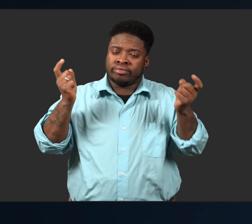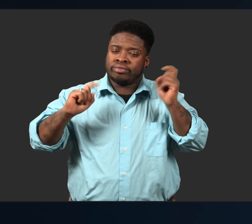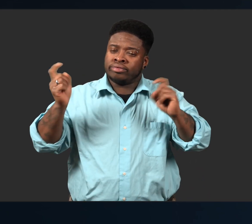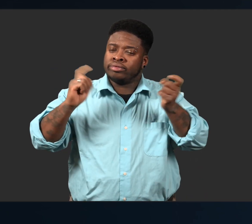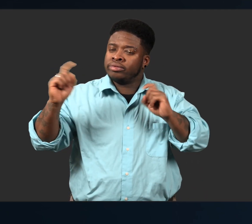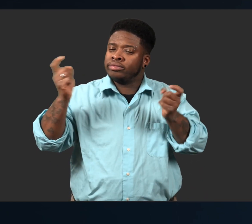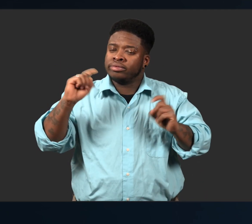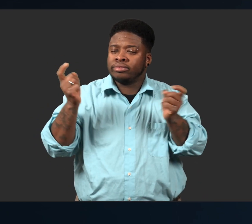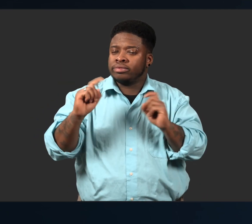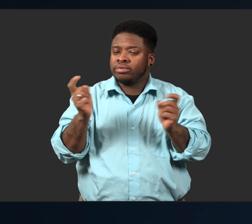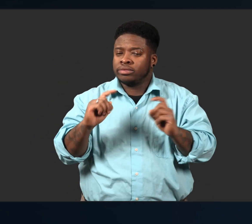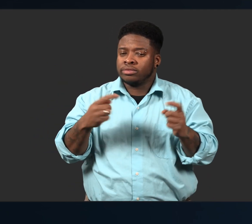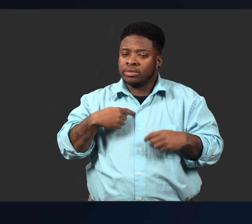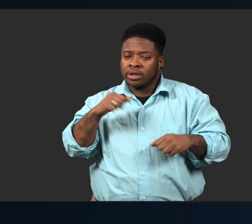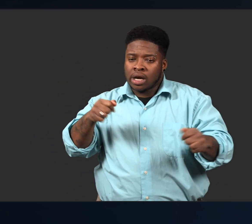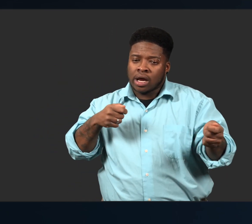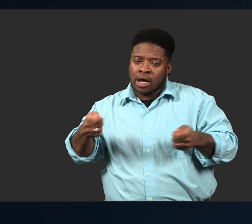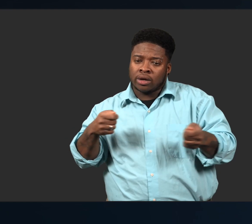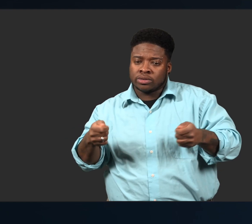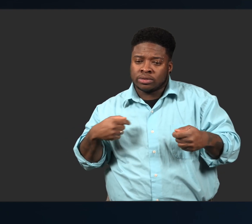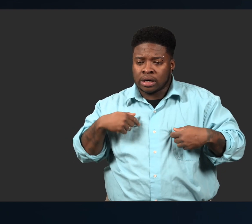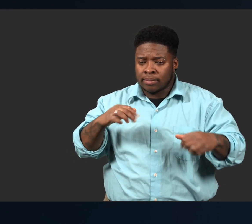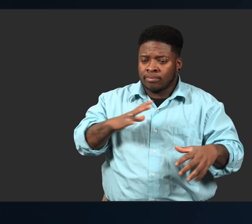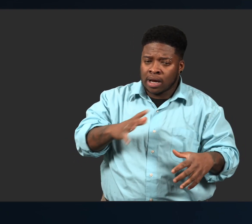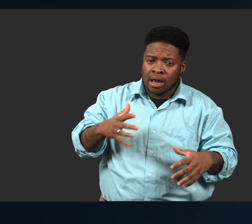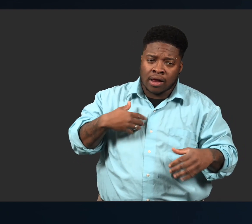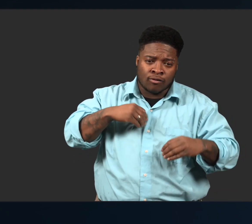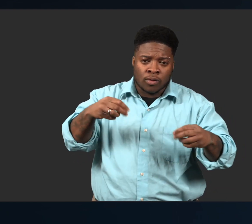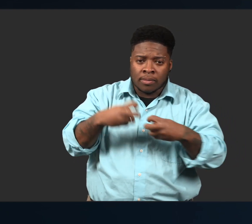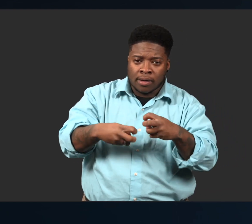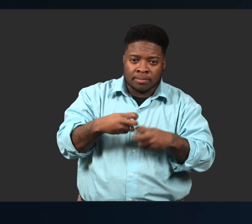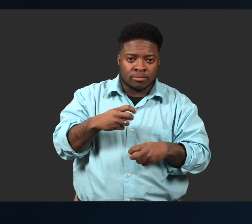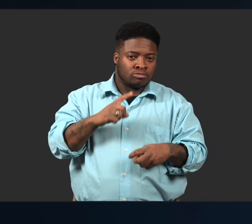believing themselves capable of handling their drinking and drugging on their own, that they don't have